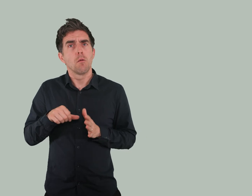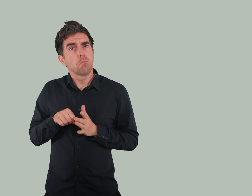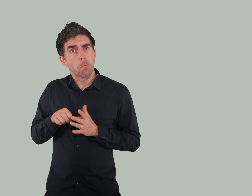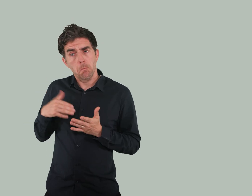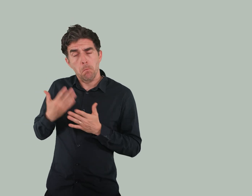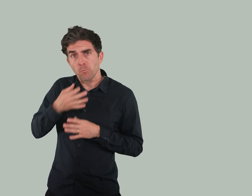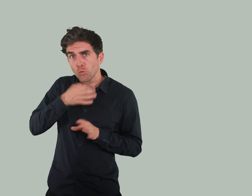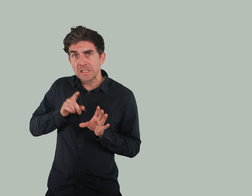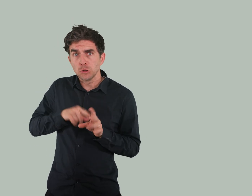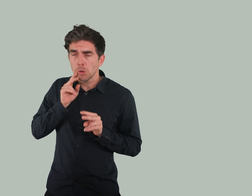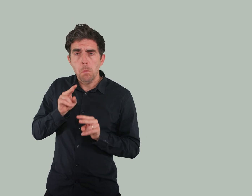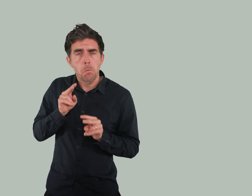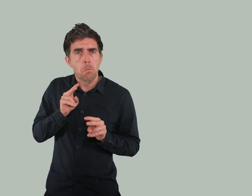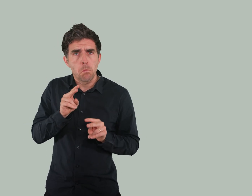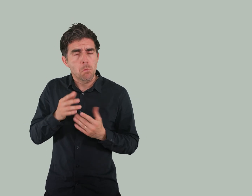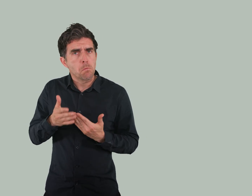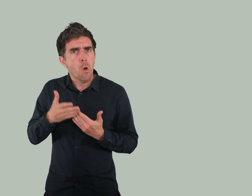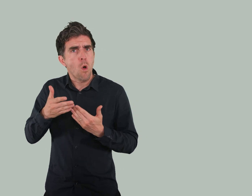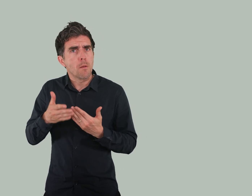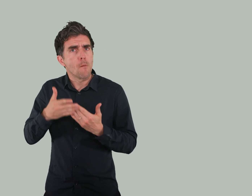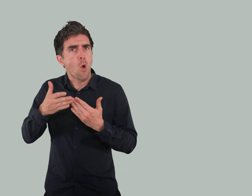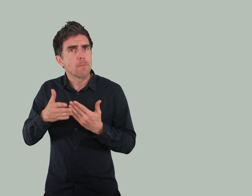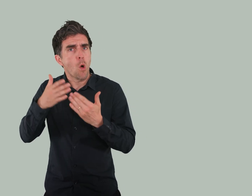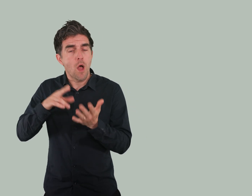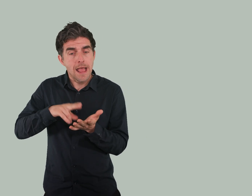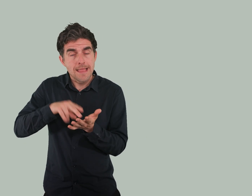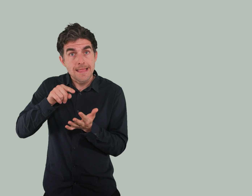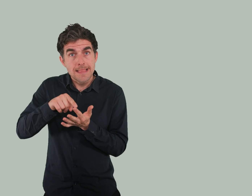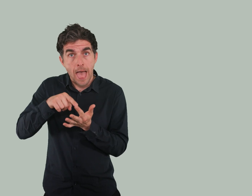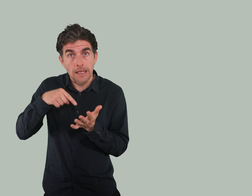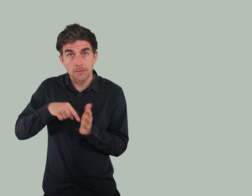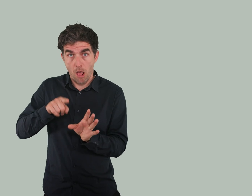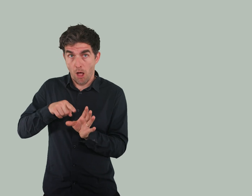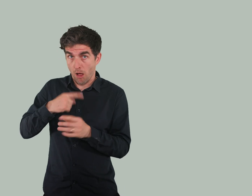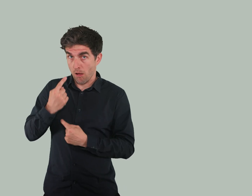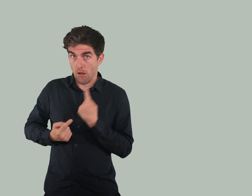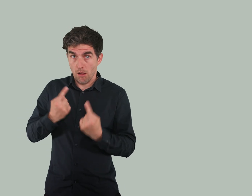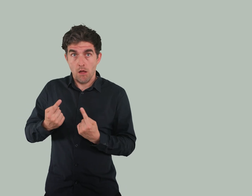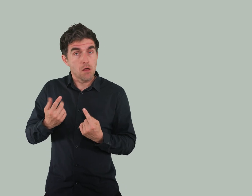The problem is over recent years, more NEET young people